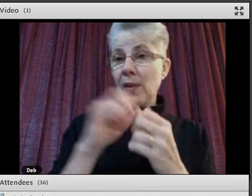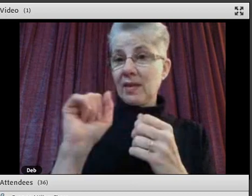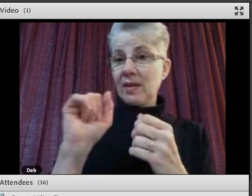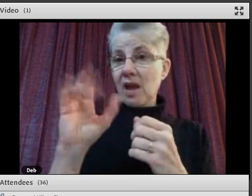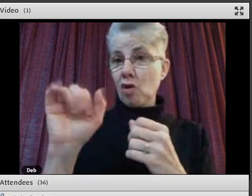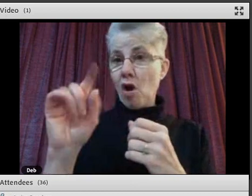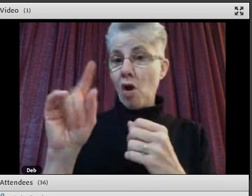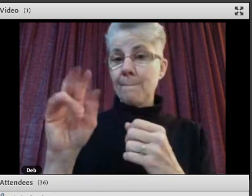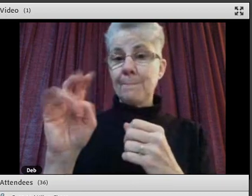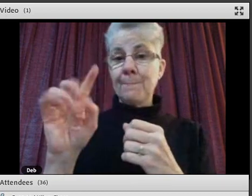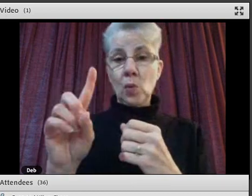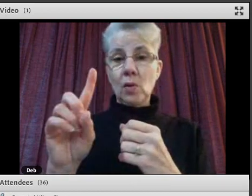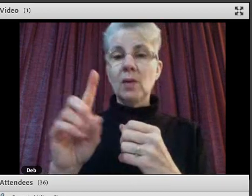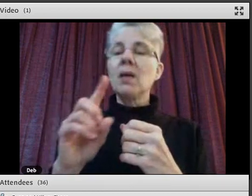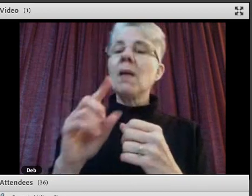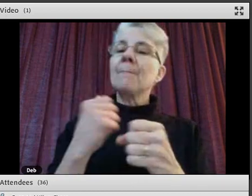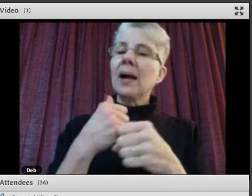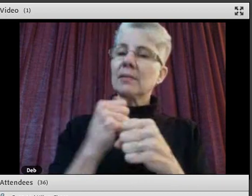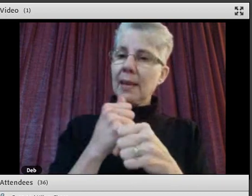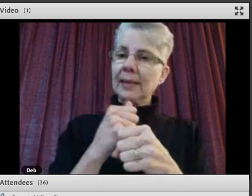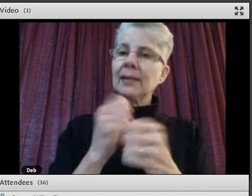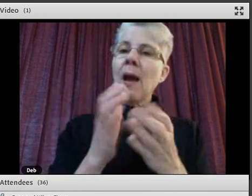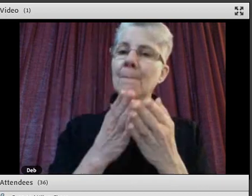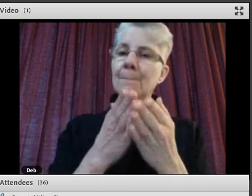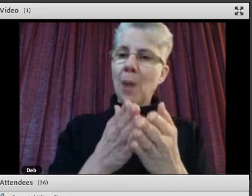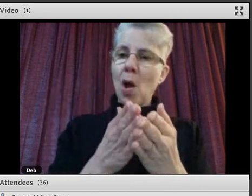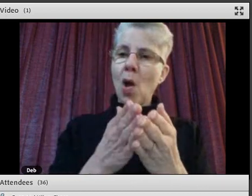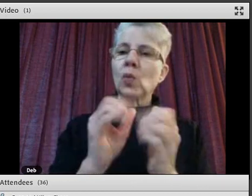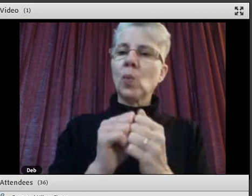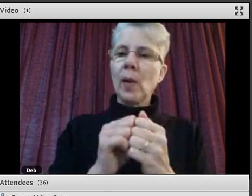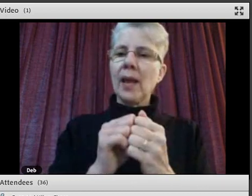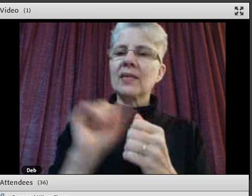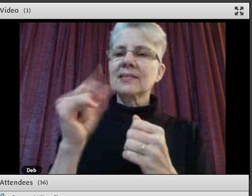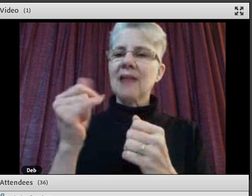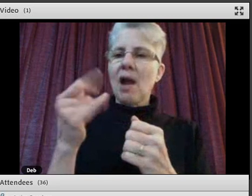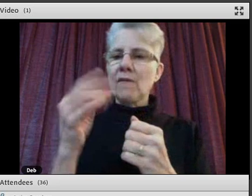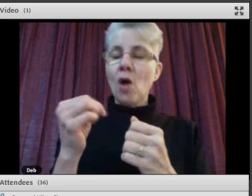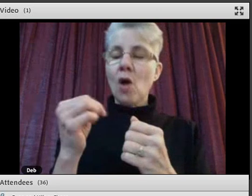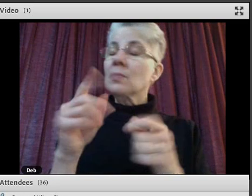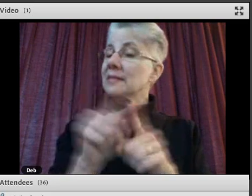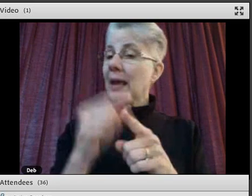but building a rubber band-powered boat out of Styrofoam, same kind of idea. You're going to sketch it out.